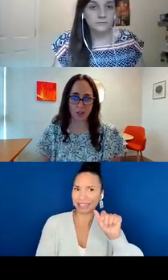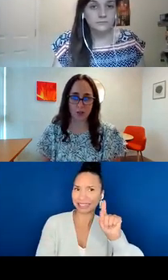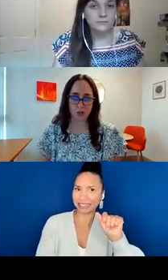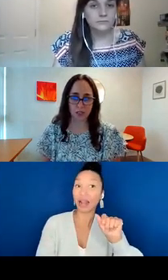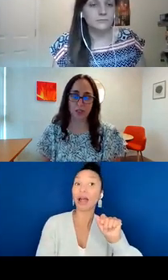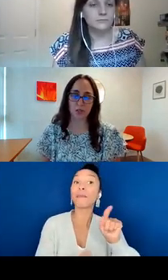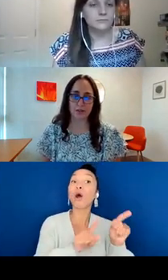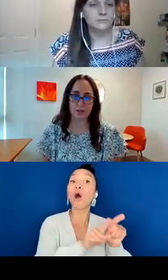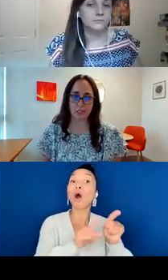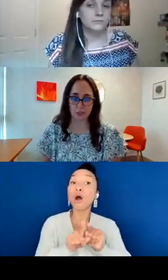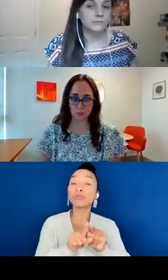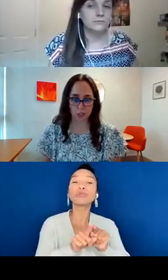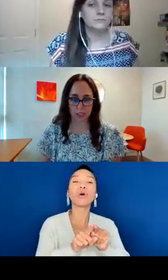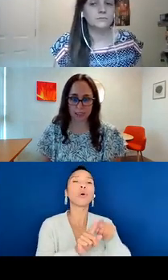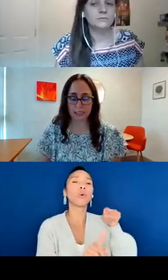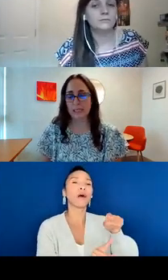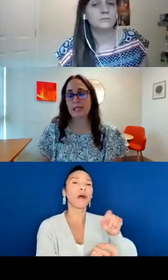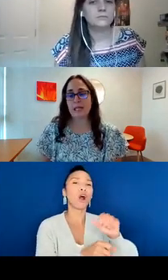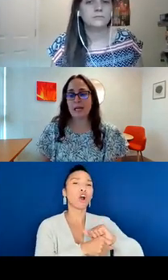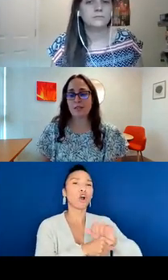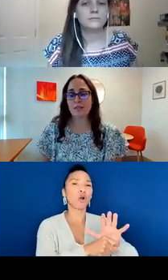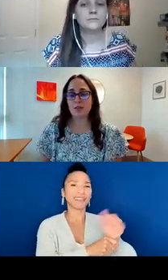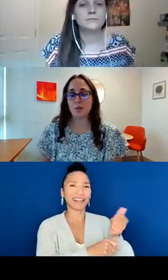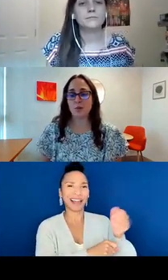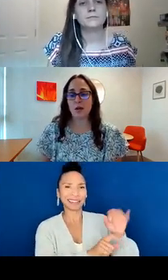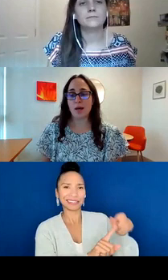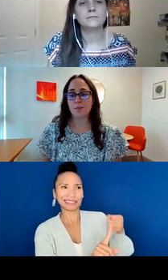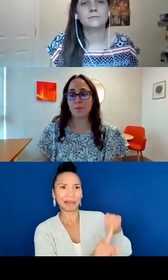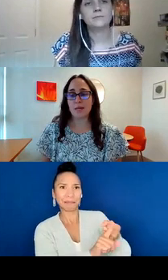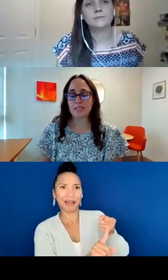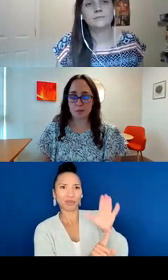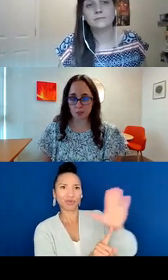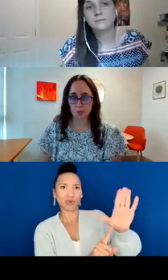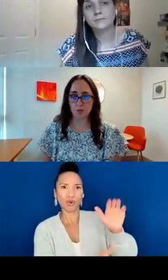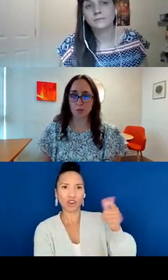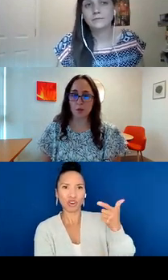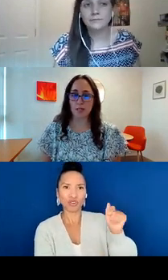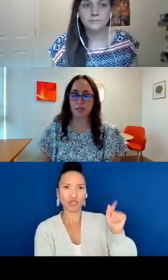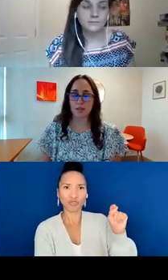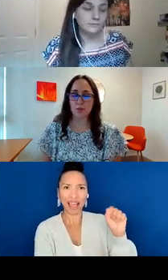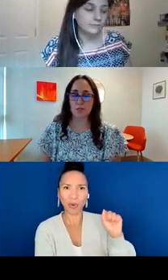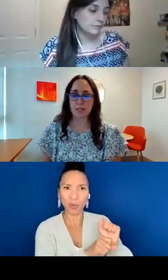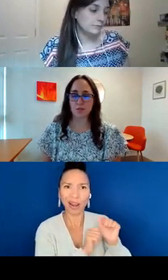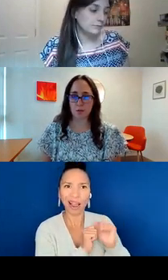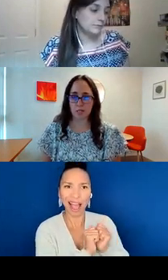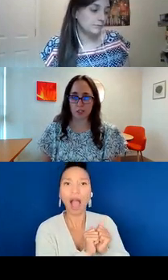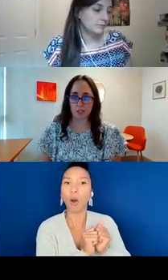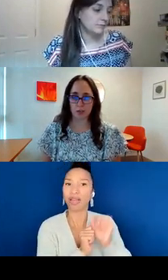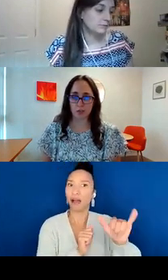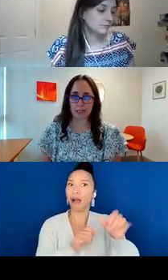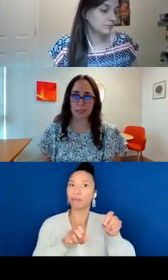had on your grant-funded work. And so as I mentioned before, those narrative questions